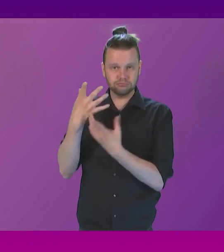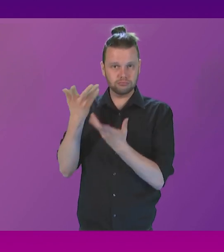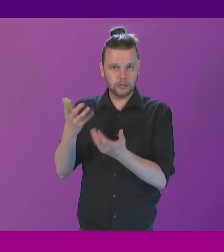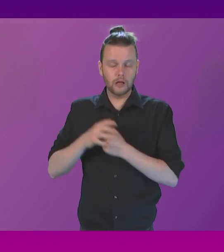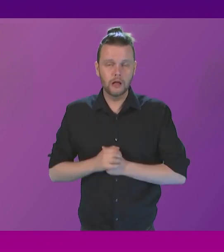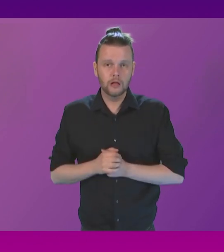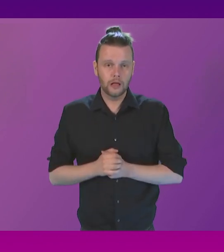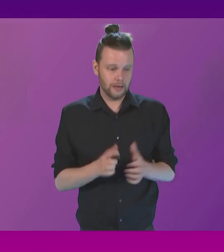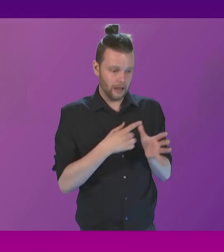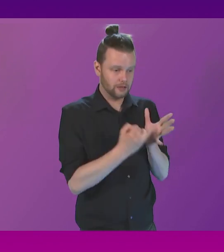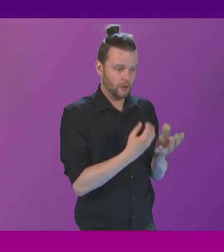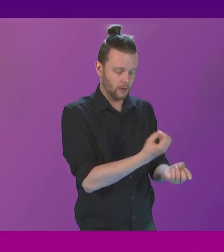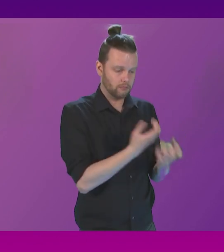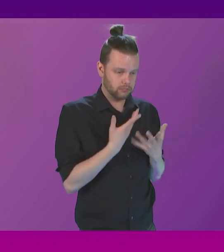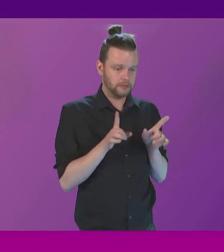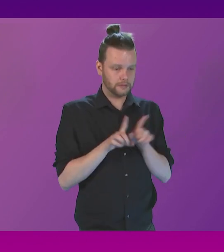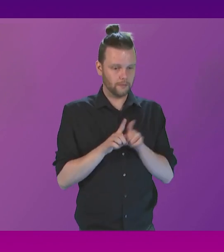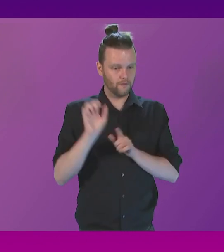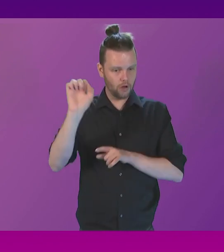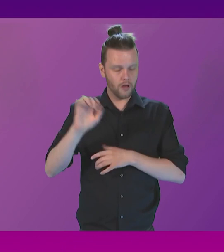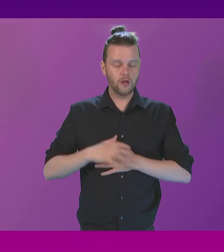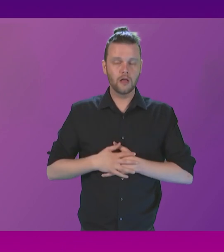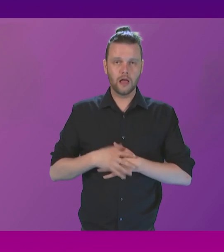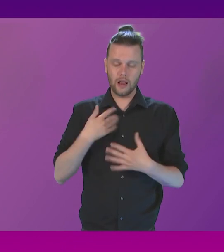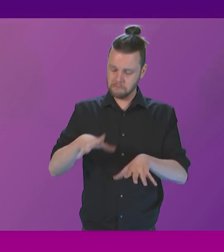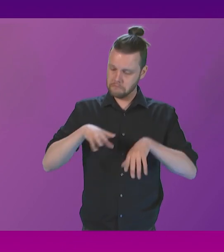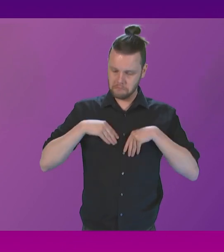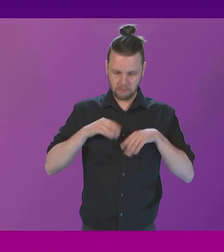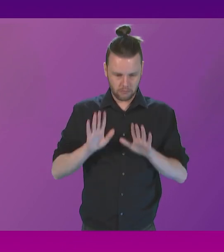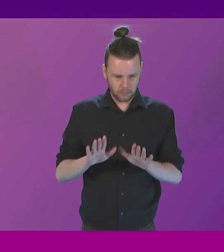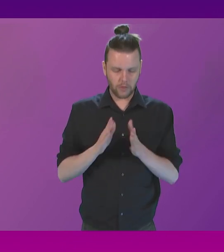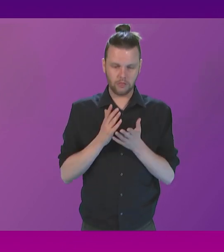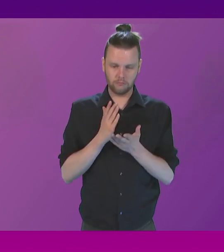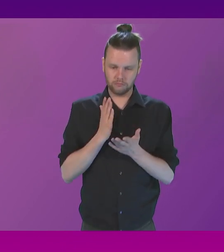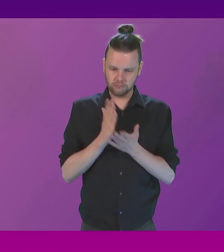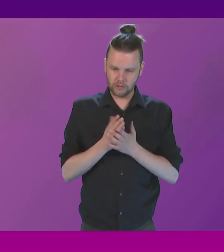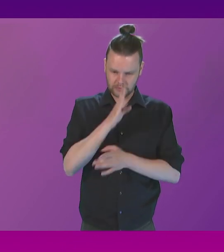Sarwar, which he has read out on her behalf, and I take them with the utmost seriousness.